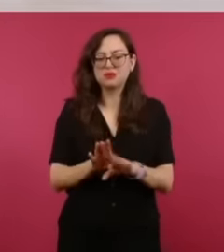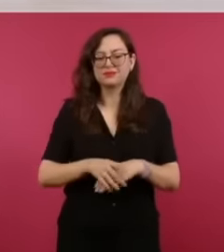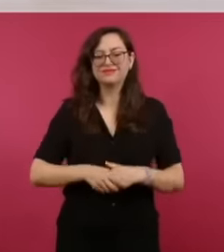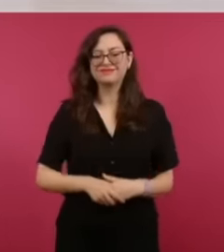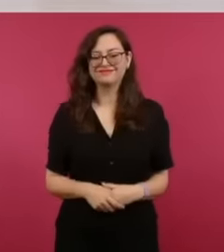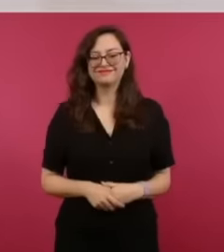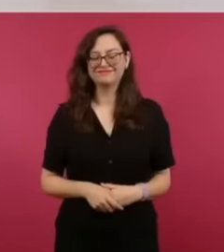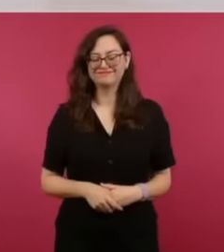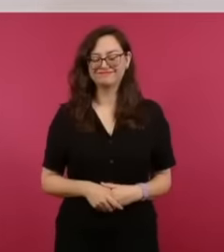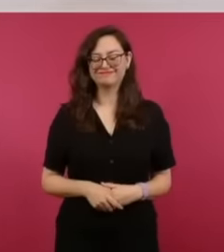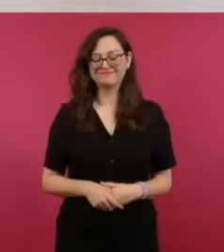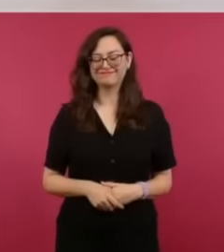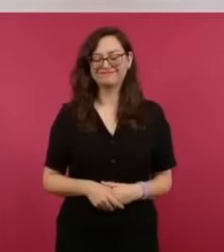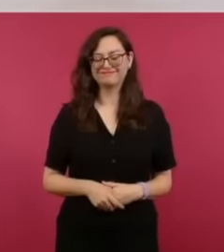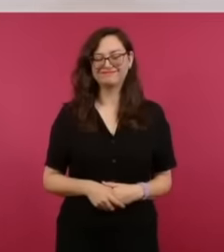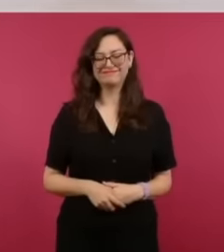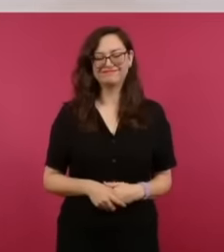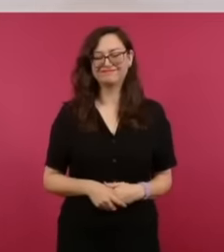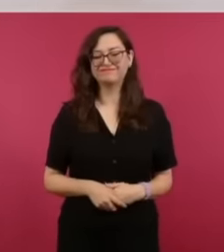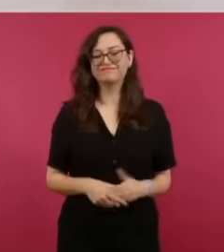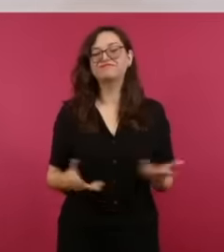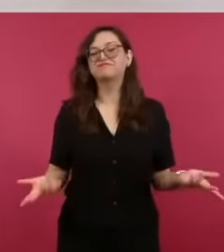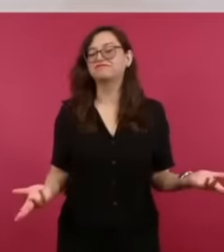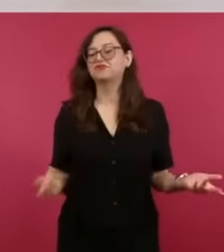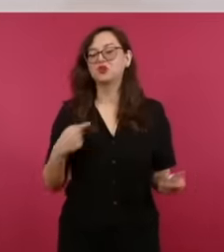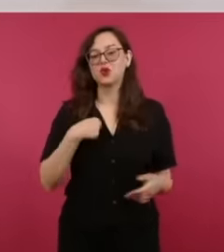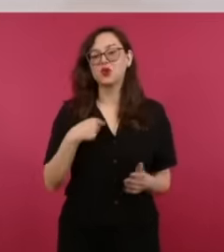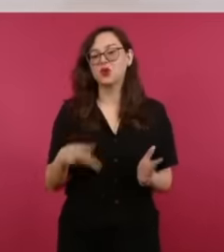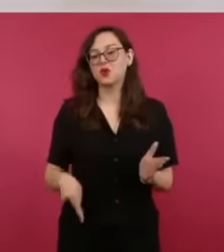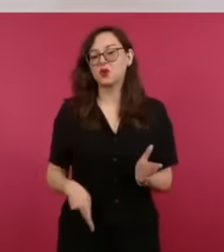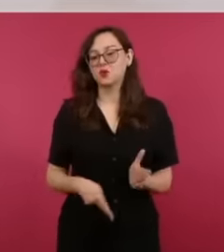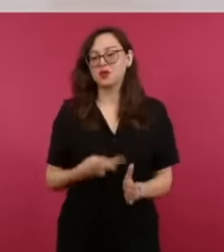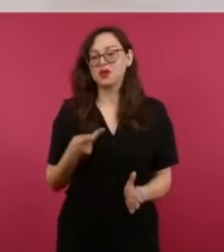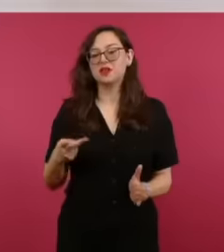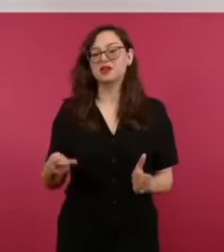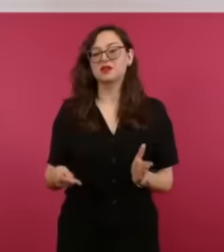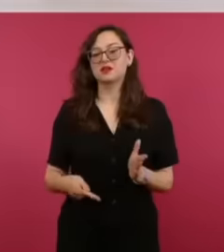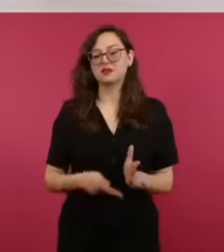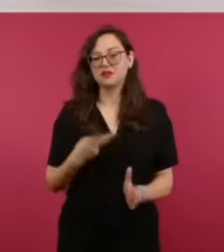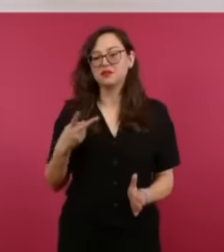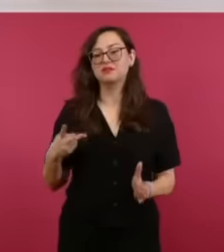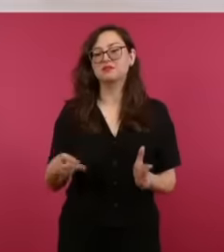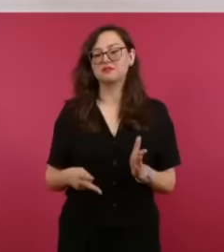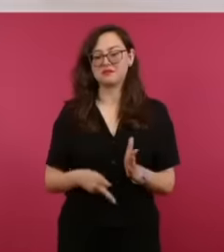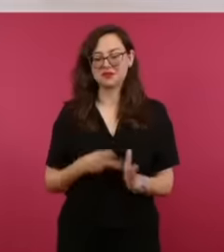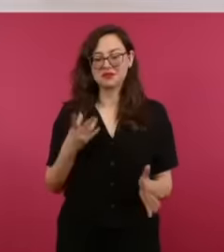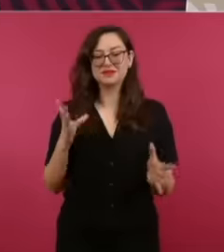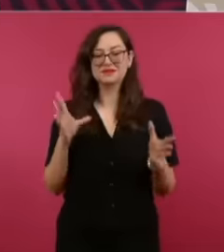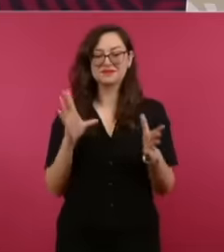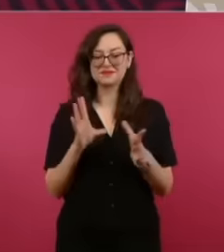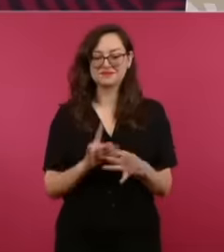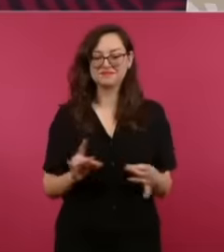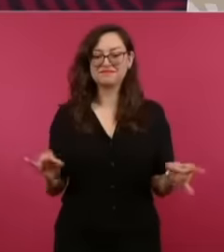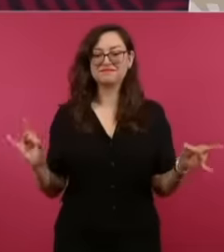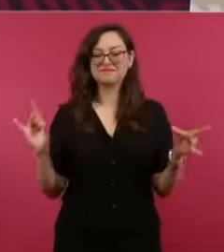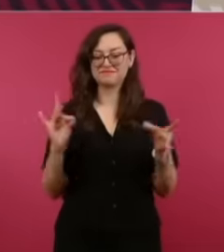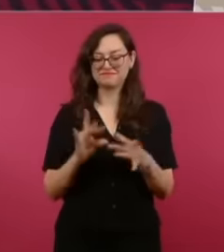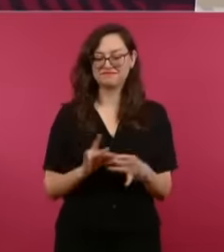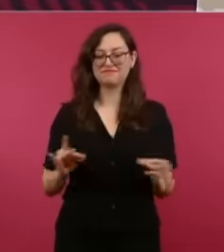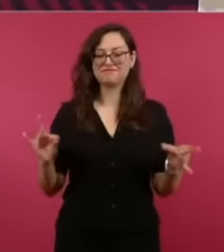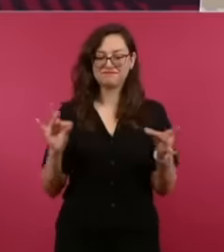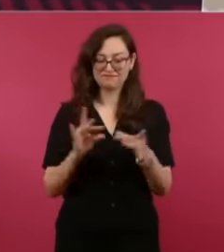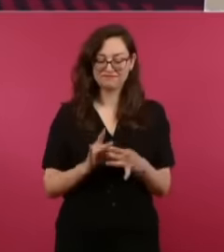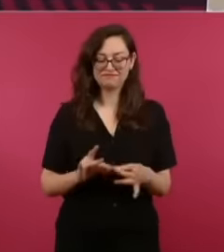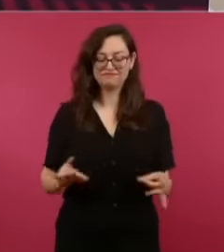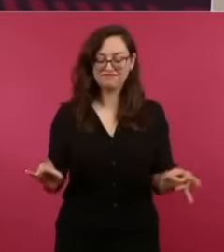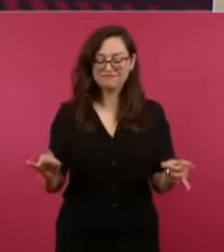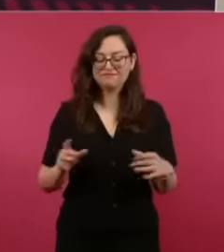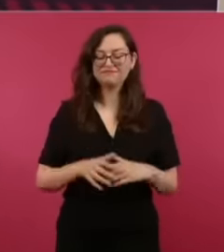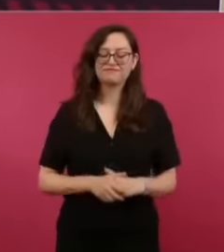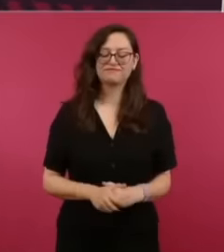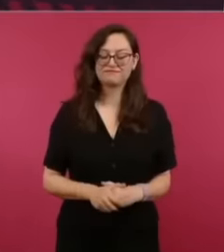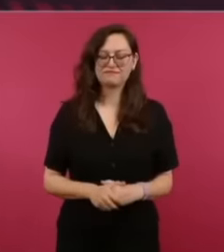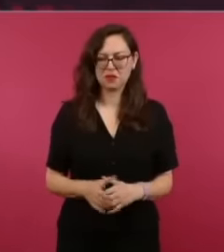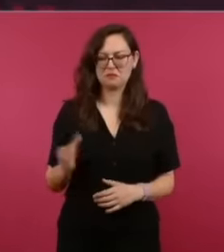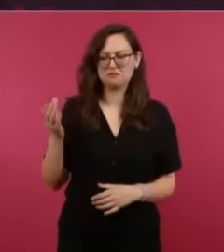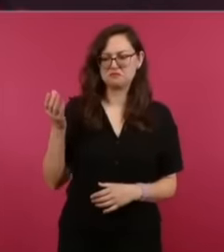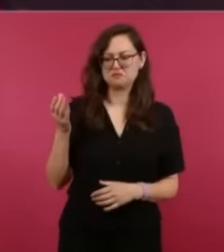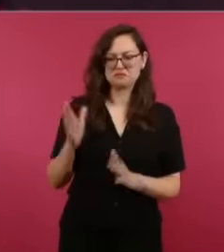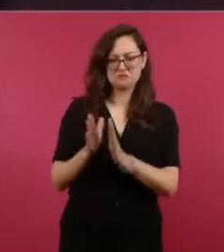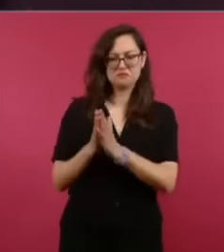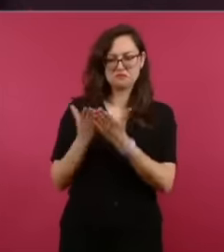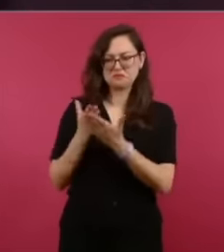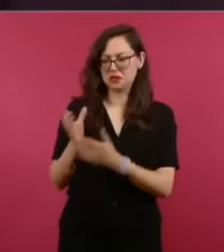and I have said it many times in general the difference between us and